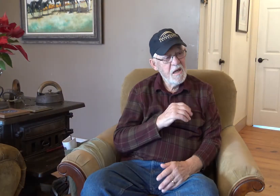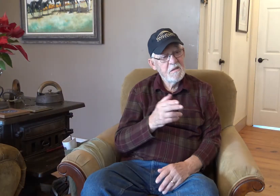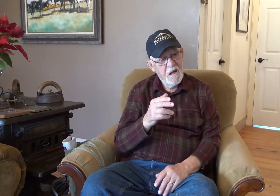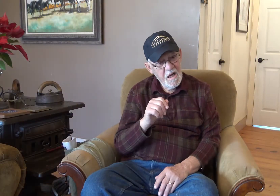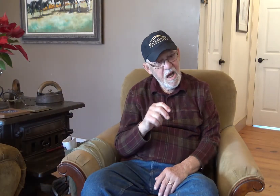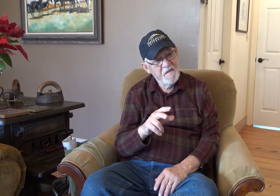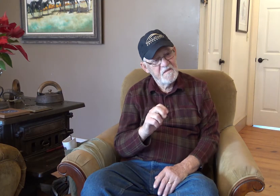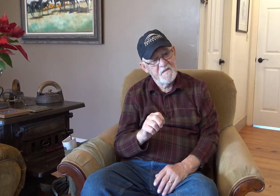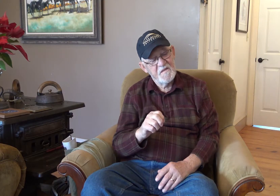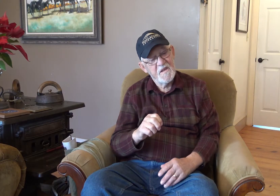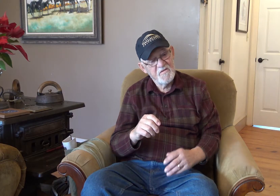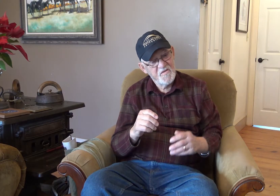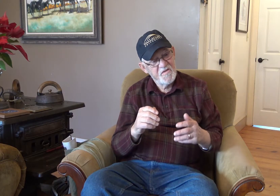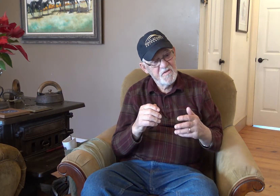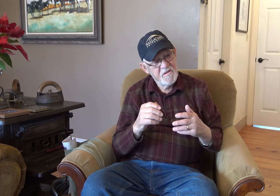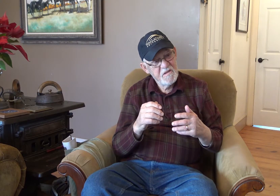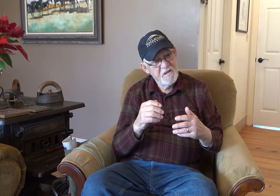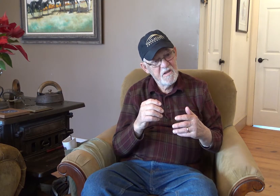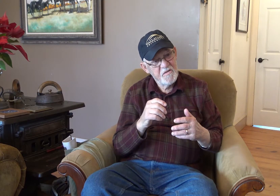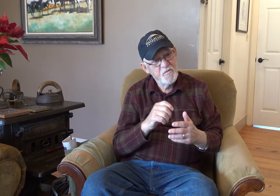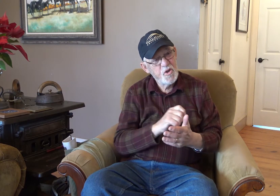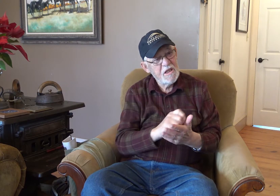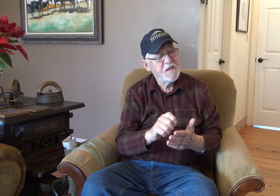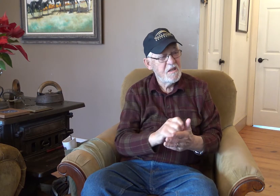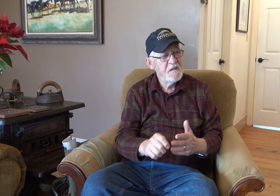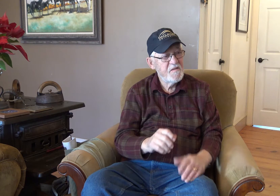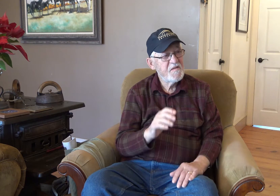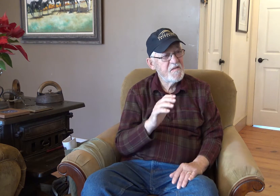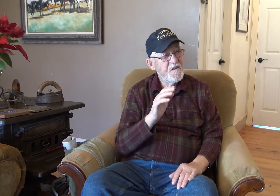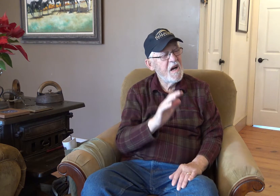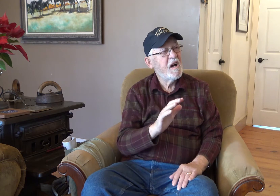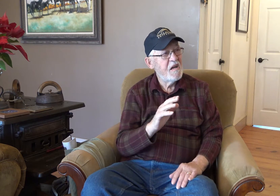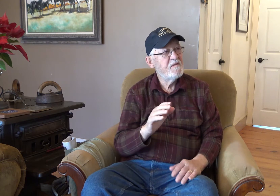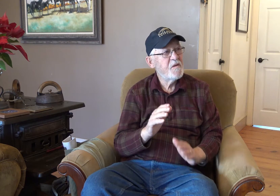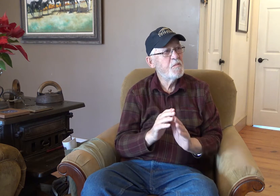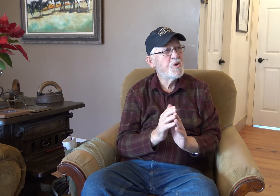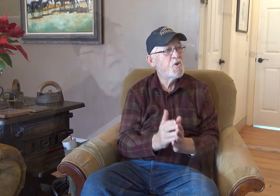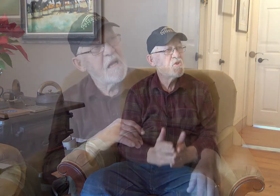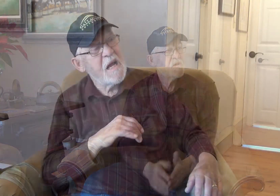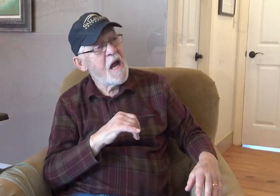I have written five books.